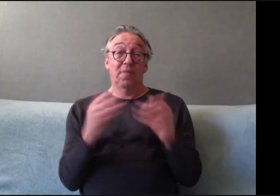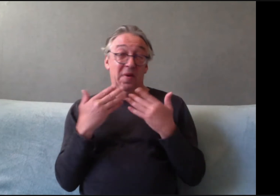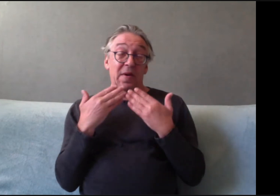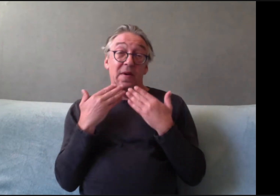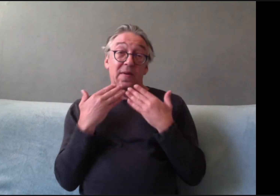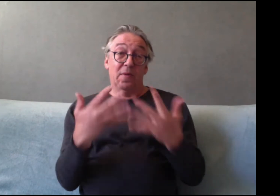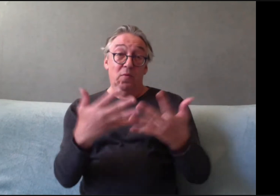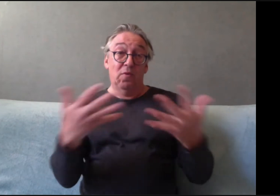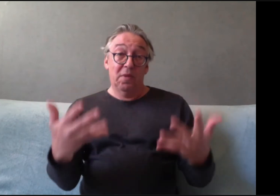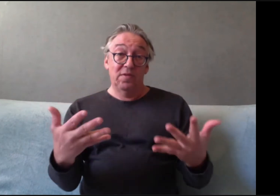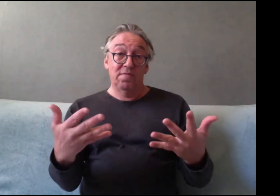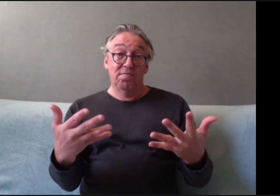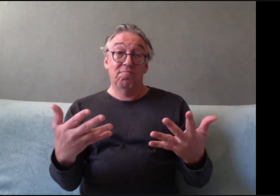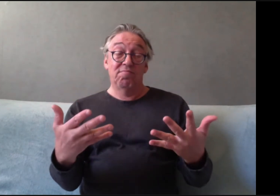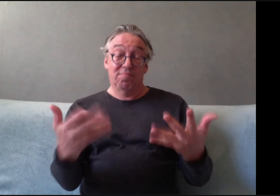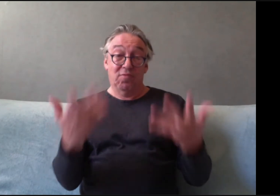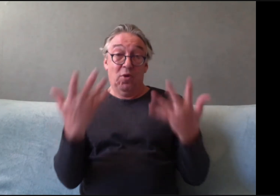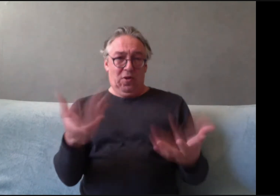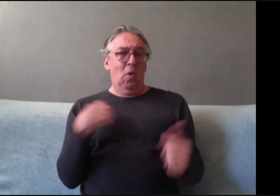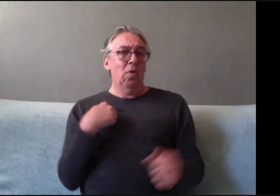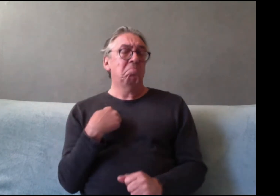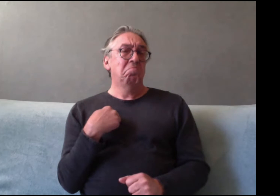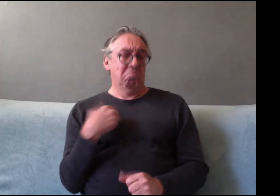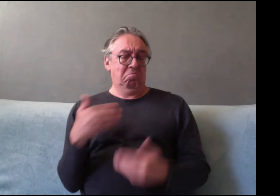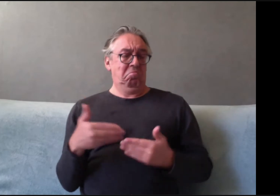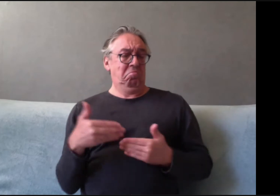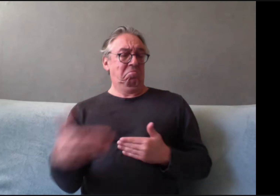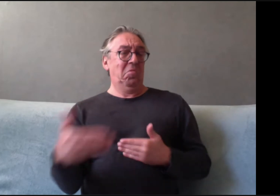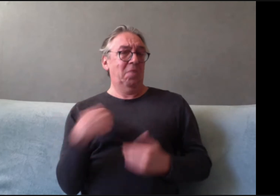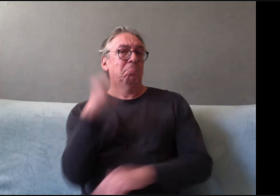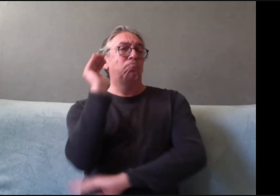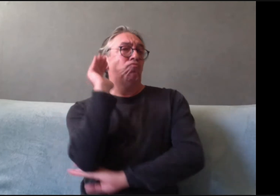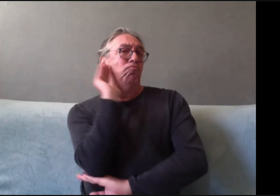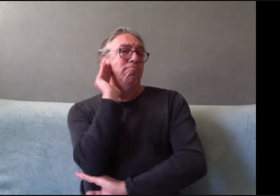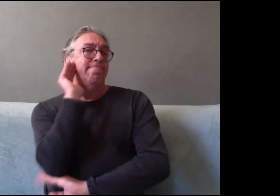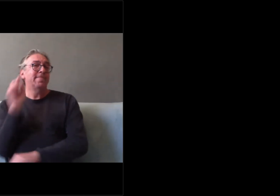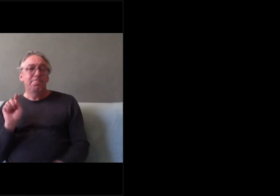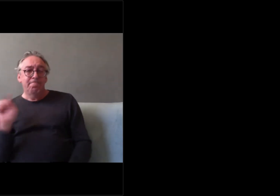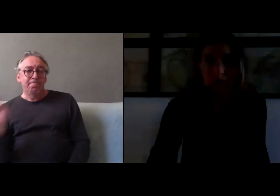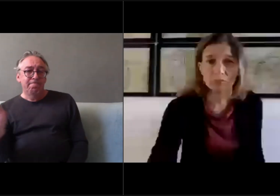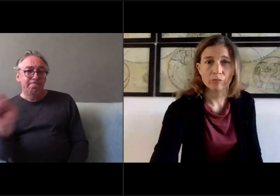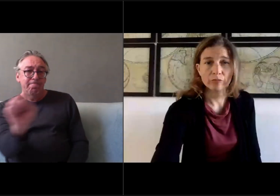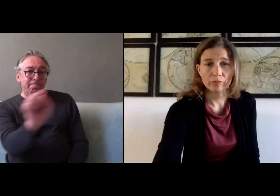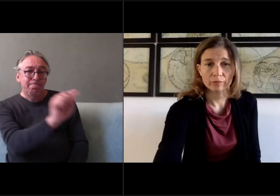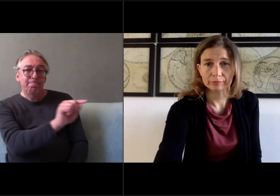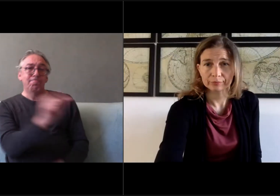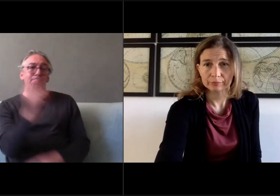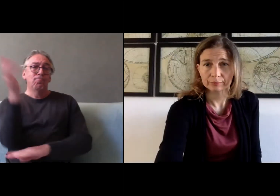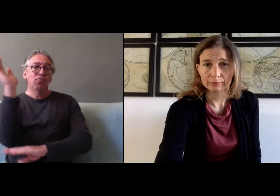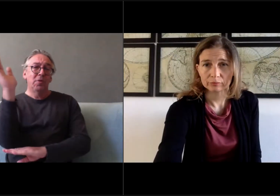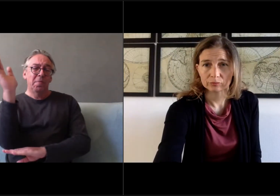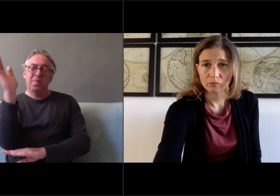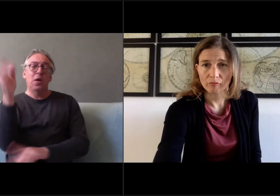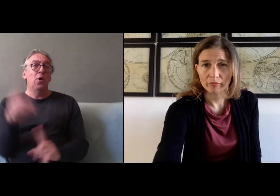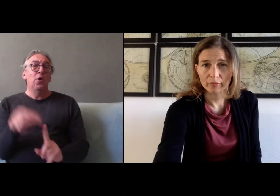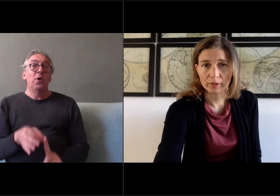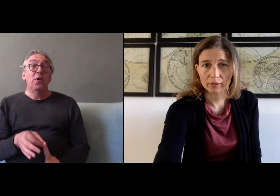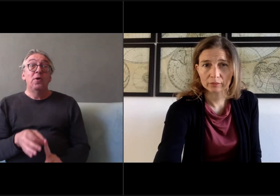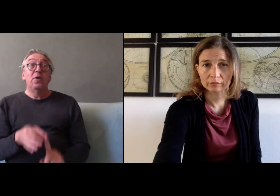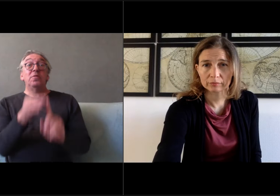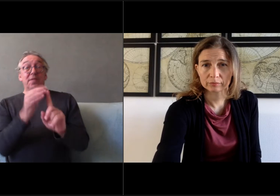what my colleagues have to say, especially from Italy and Spain